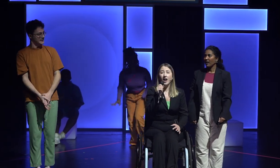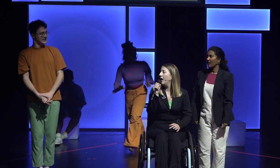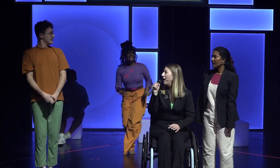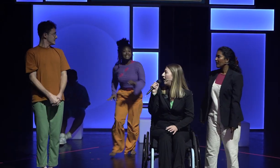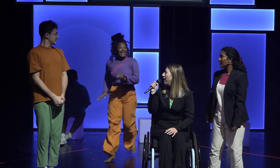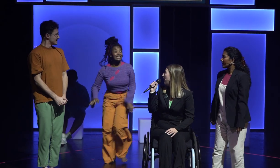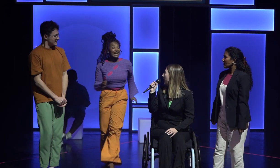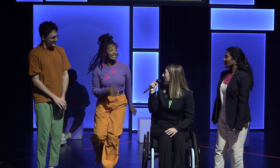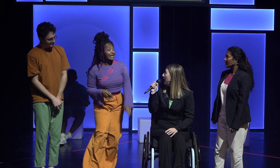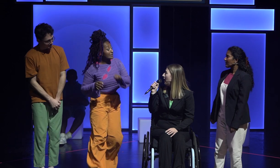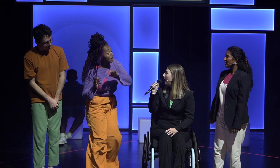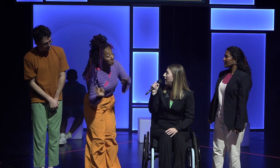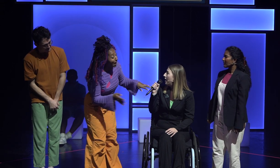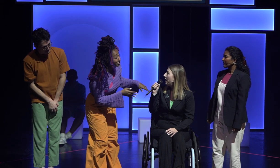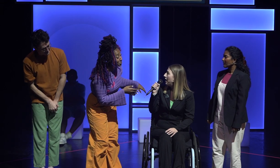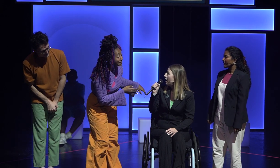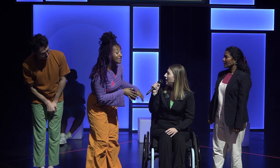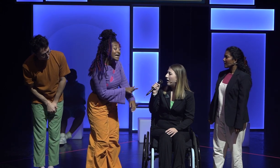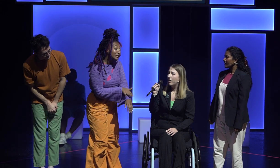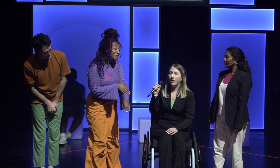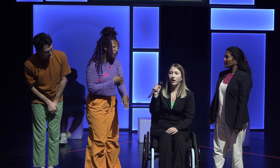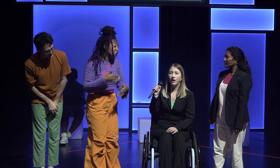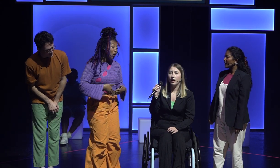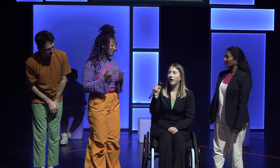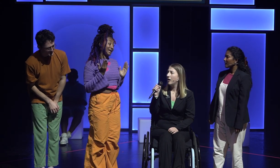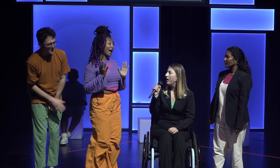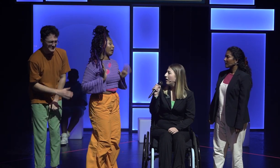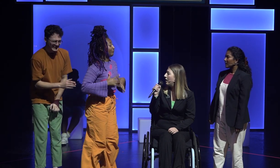Katy, Katy, Katy, Katy, let's get you back to your seat. It's been a long day. - Don't touch me!